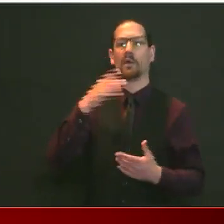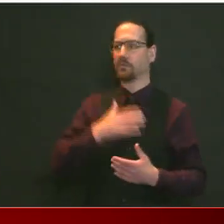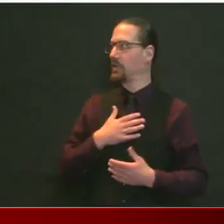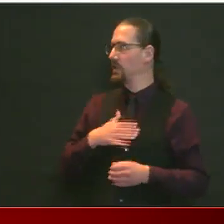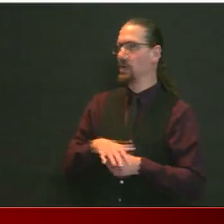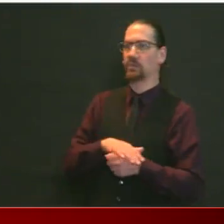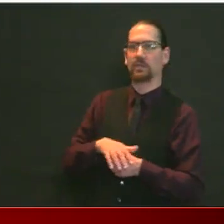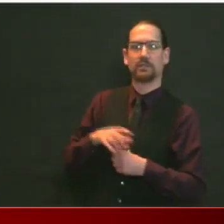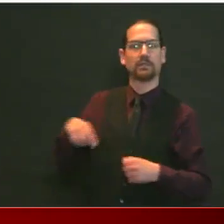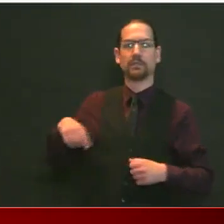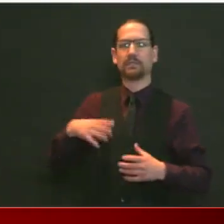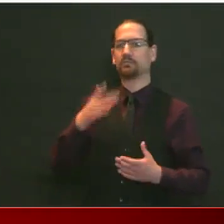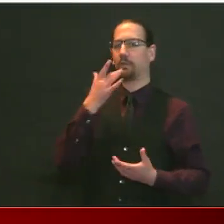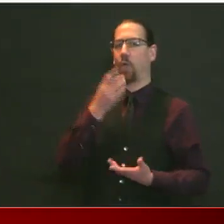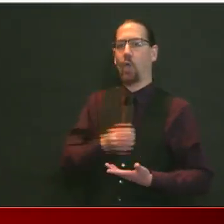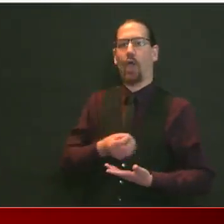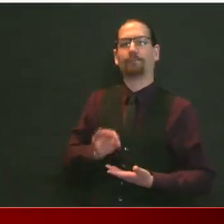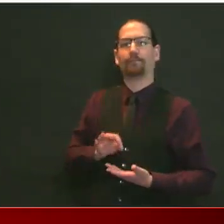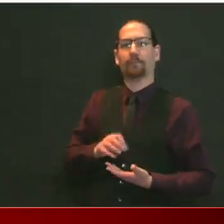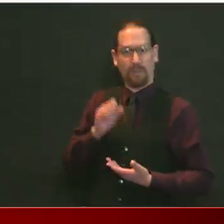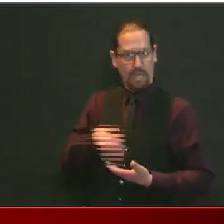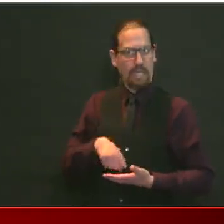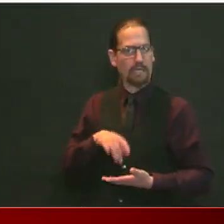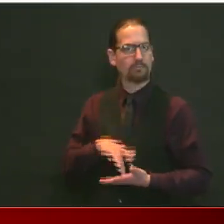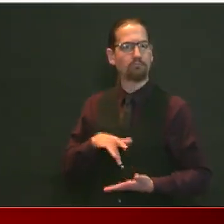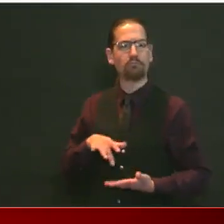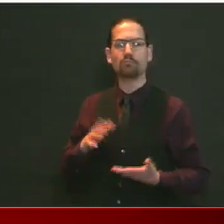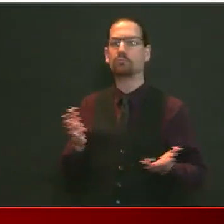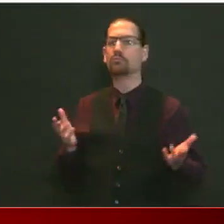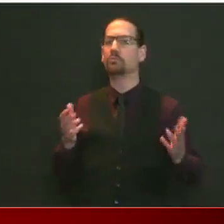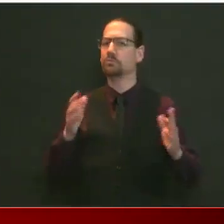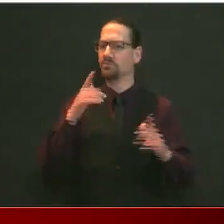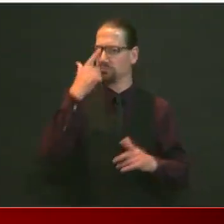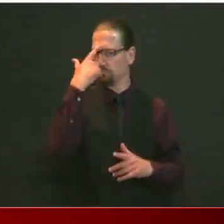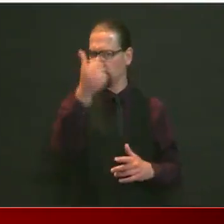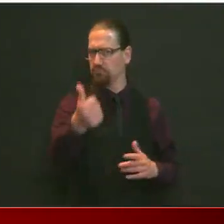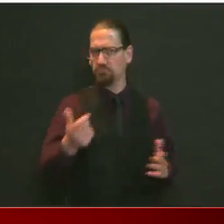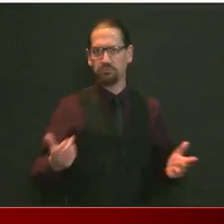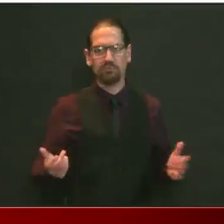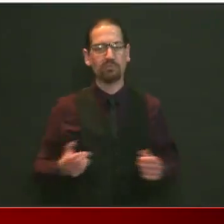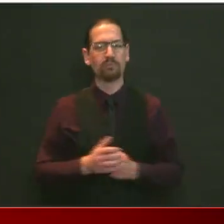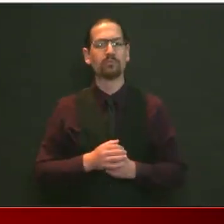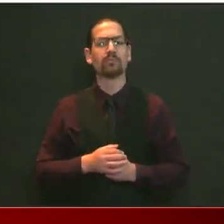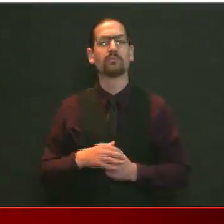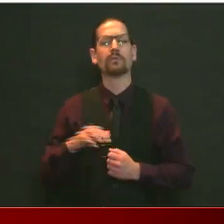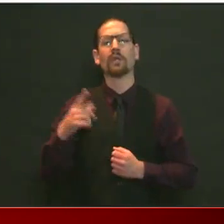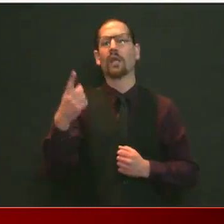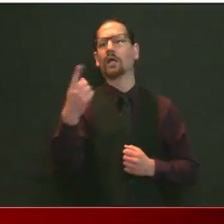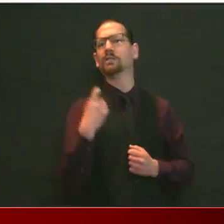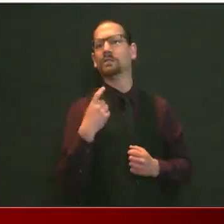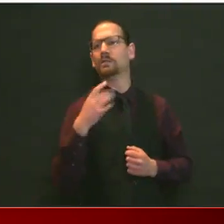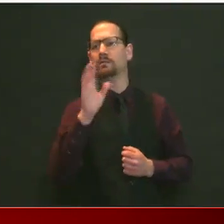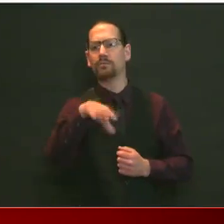WANT ANY OF YOUR LOCATIONS TO BE NOTED. THAT FREEDOM IS FULLY THERE AS